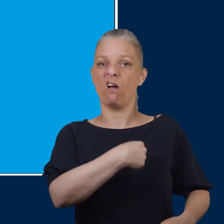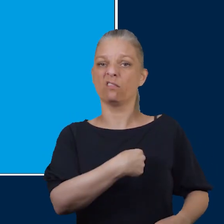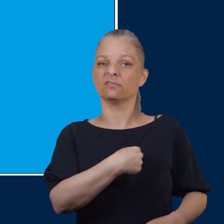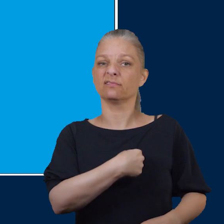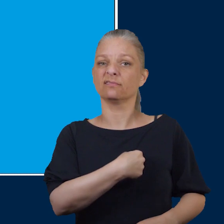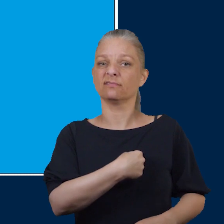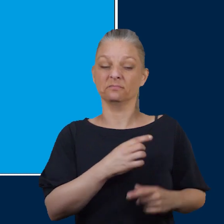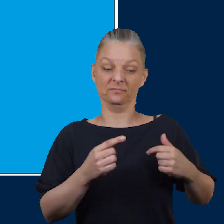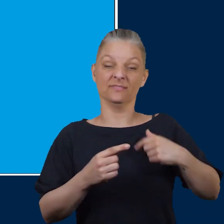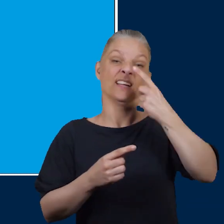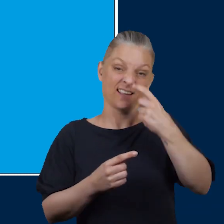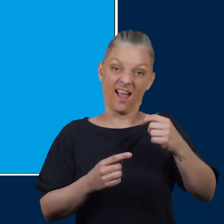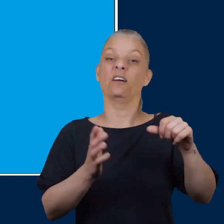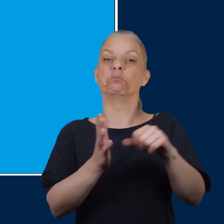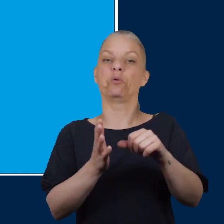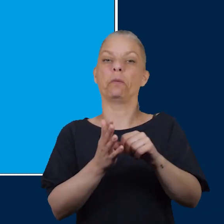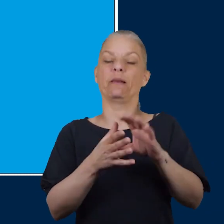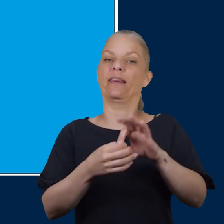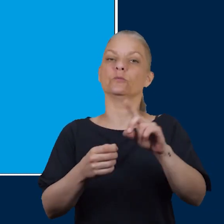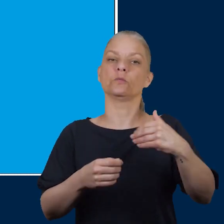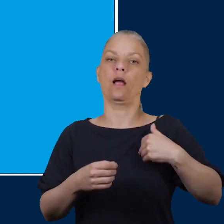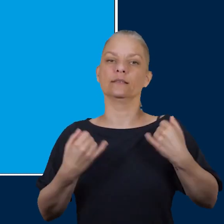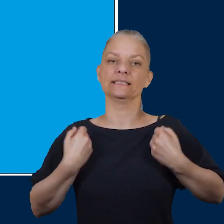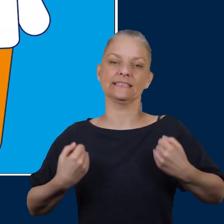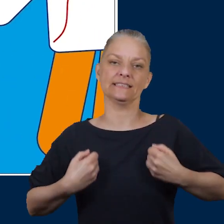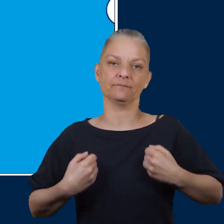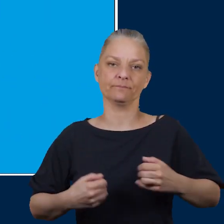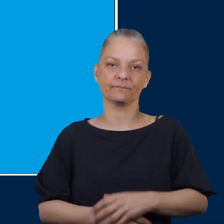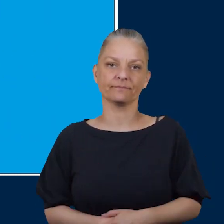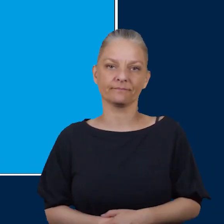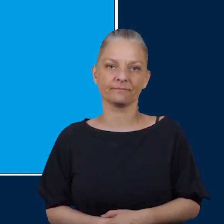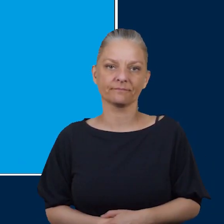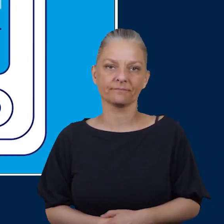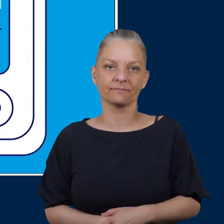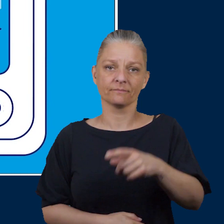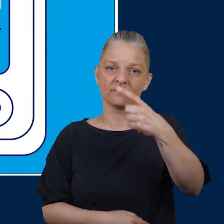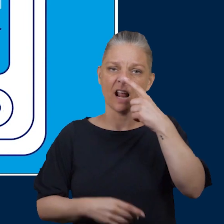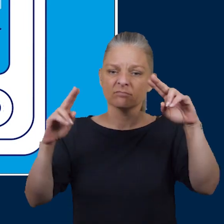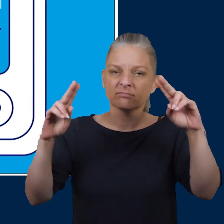and this can lead to problems like heart disease. You can reduce your risk of serious